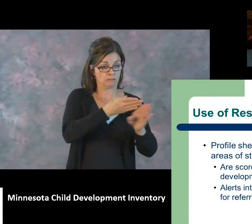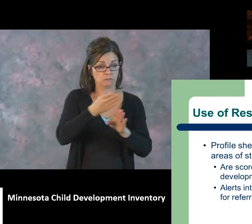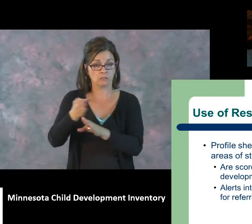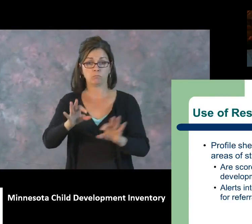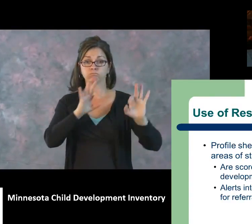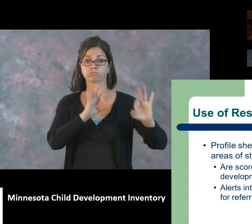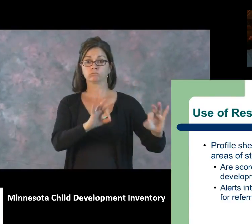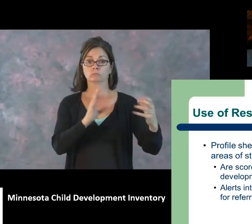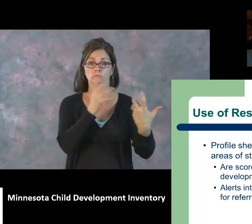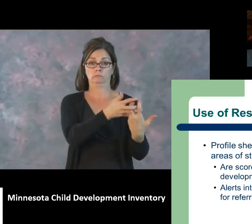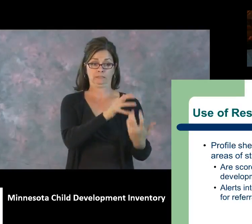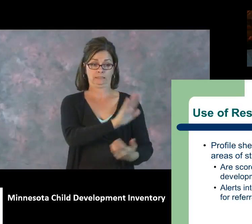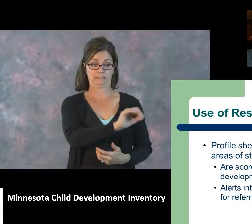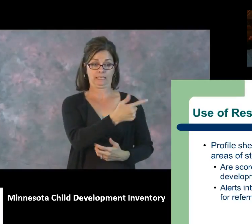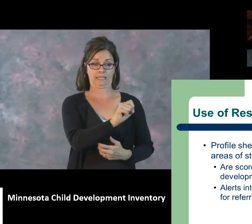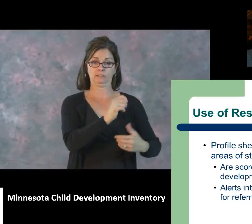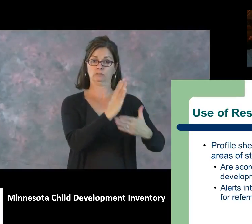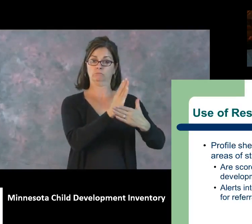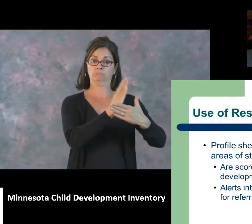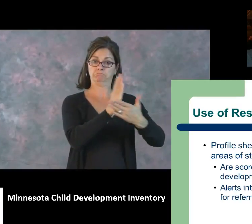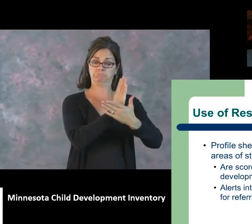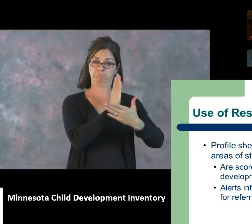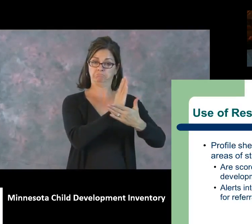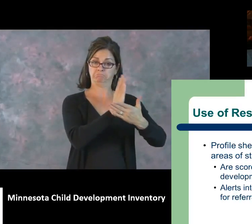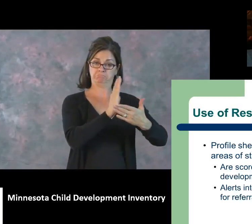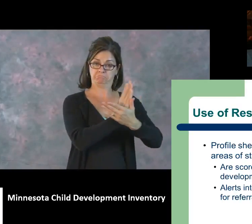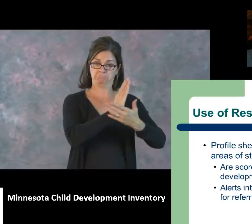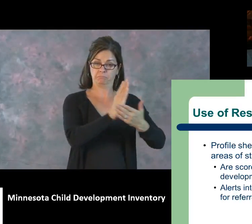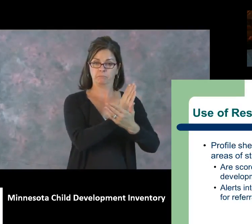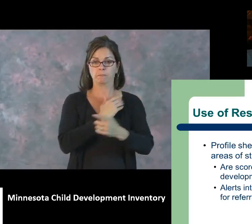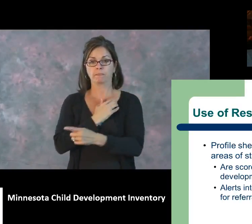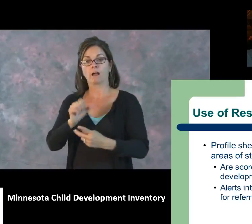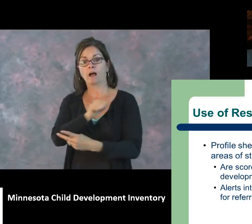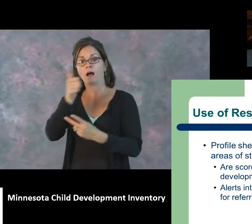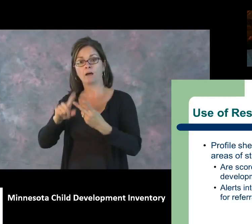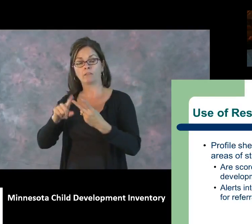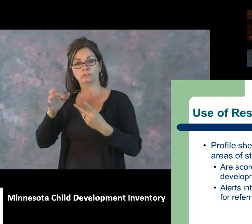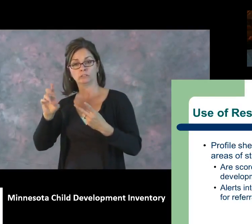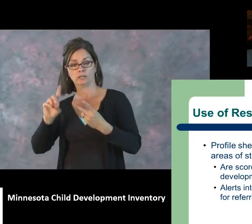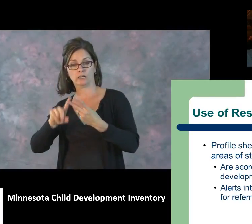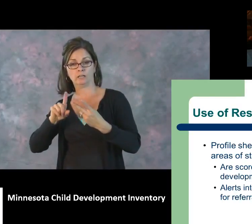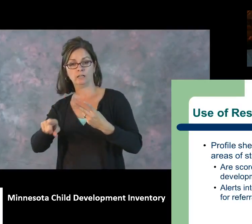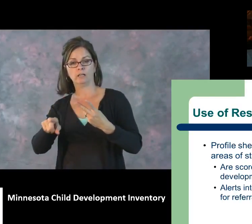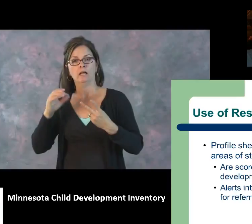On the other hand, the second child, Michael, showed a very consistent pattern with all developmental